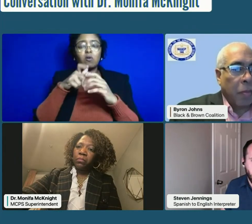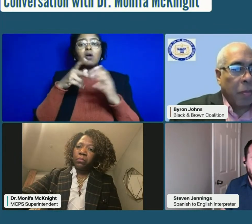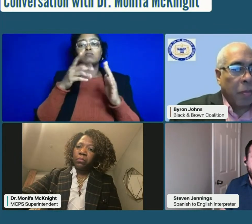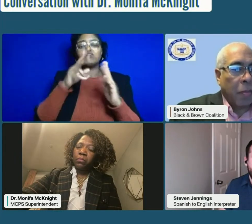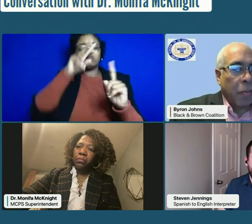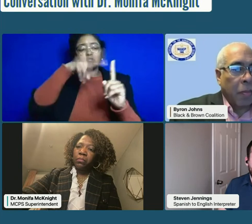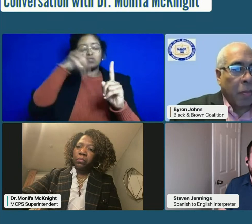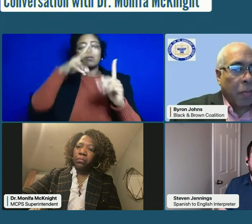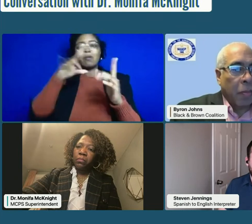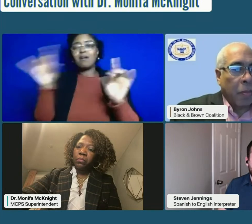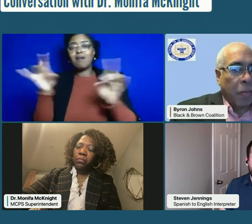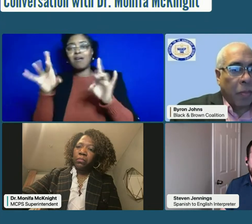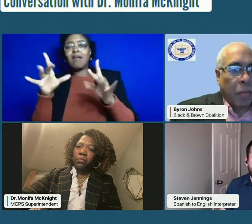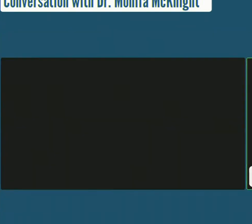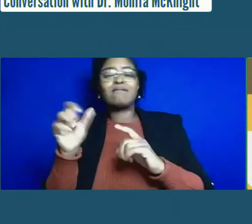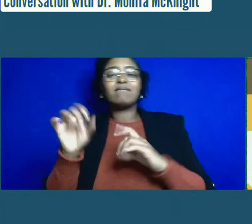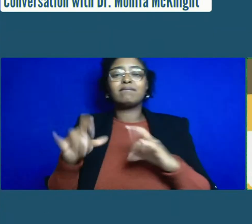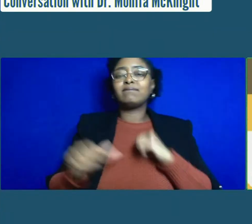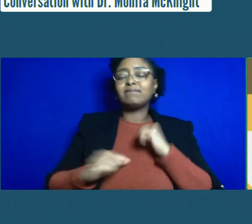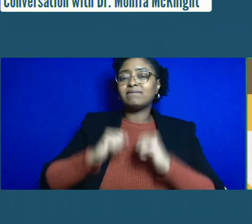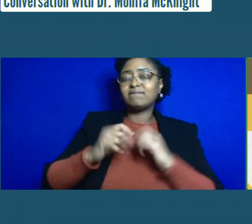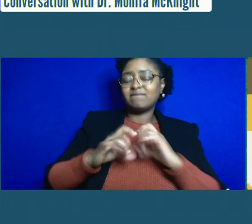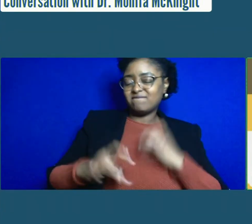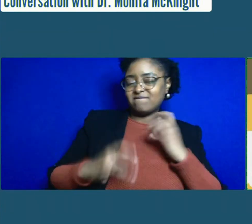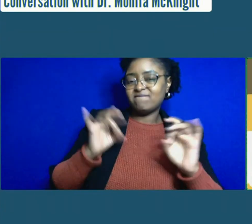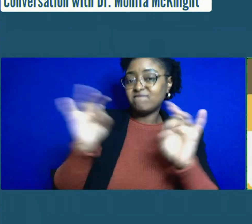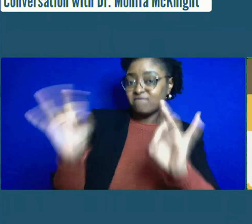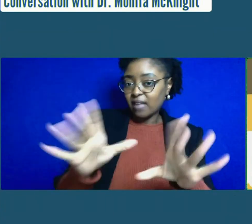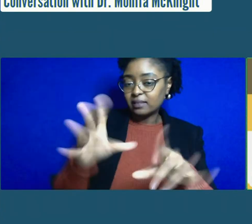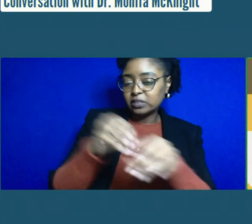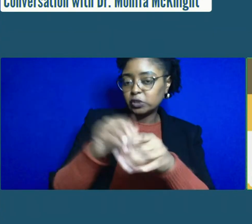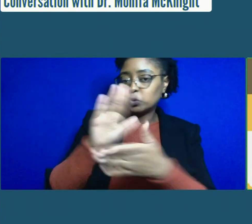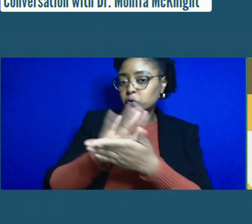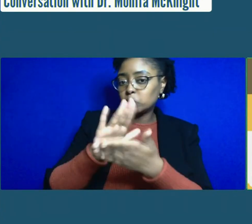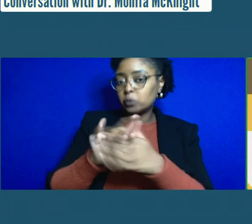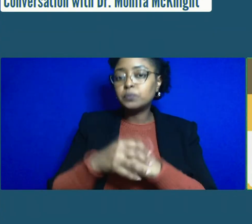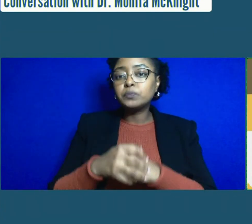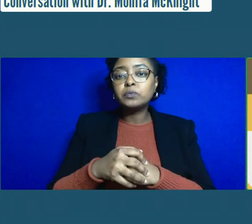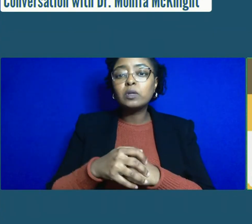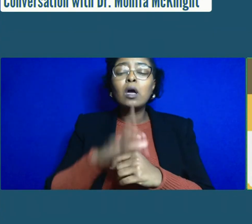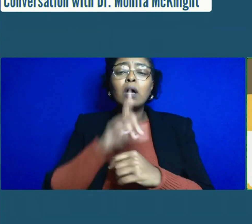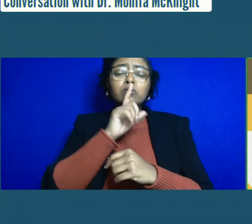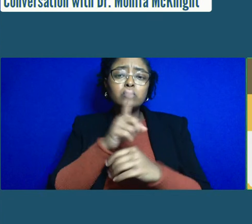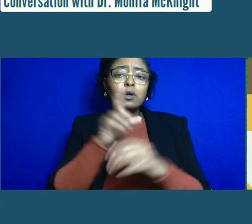prejudice, hate bias and violence in schools. Um so we'll